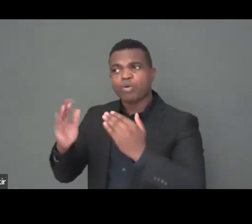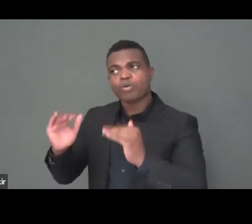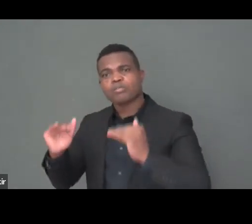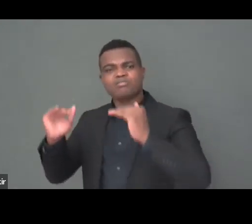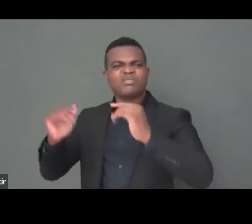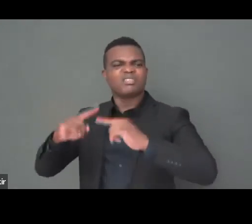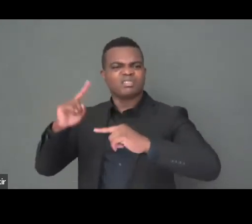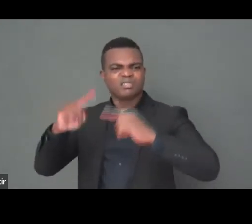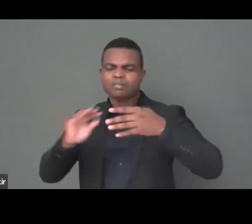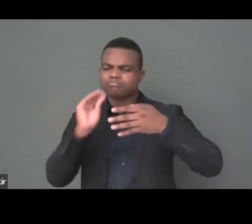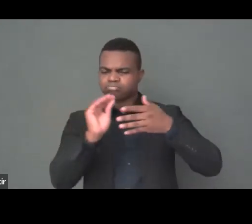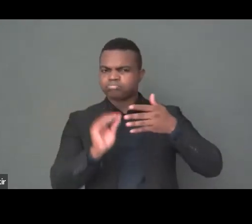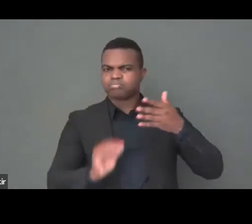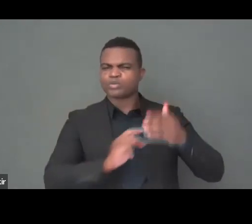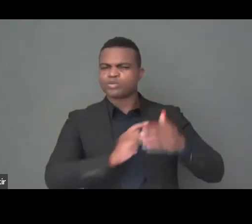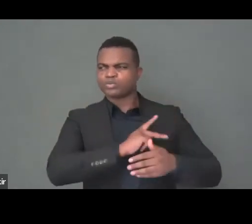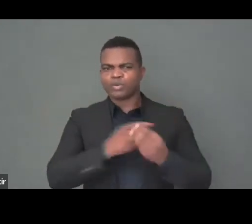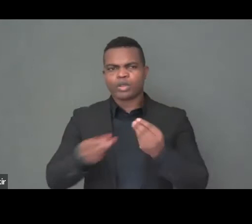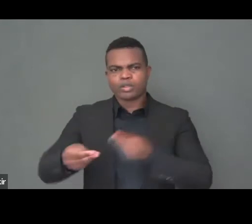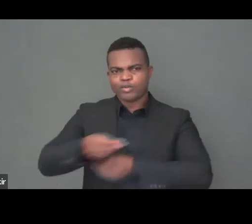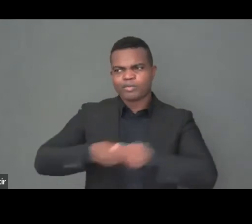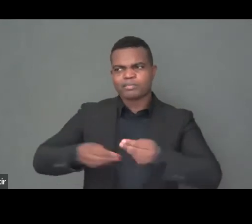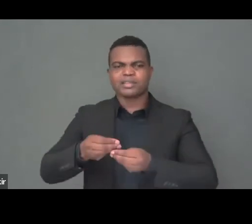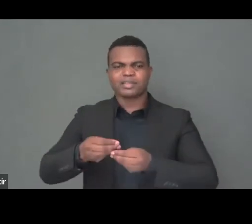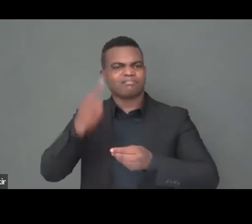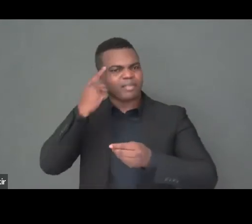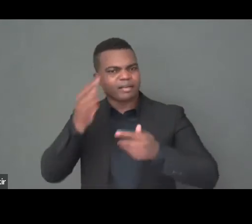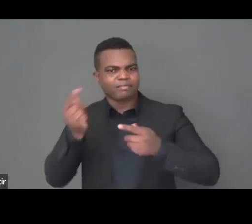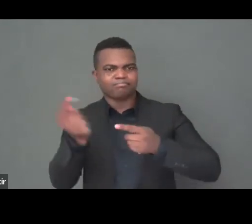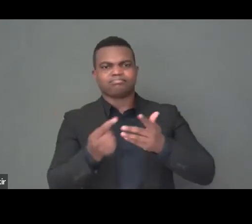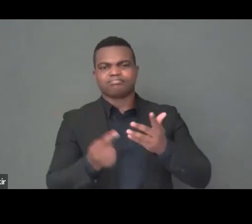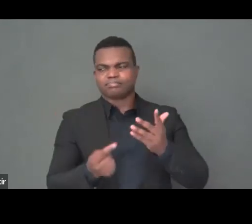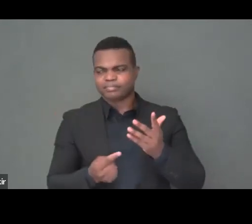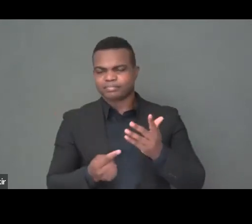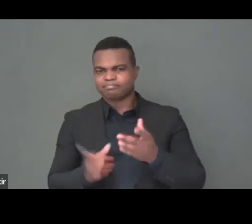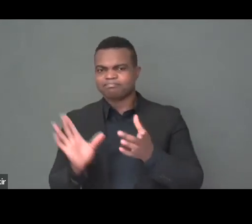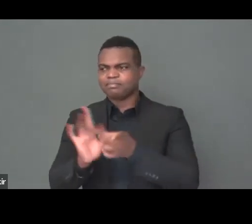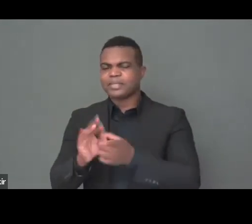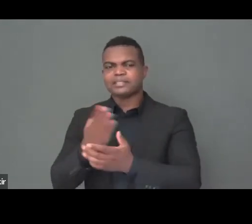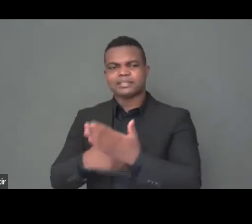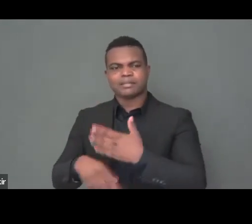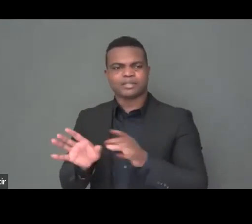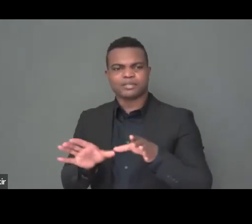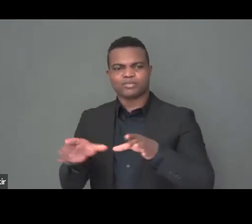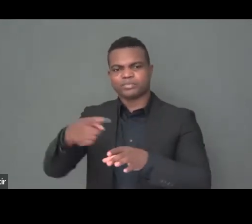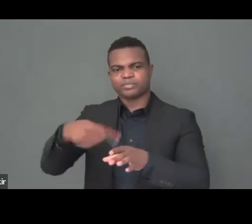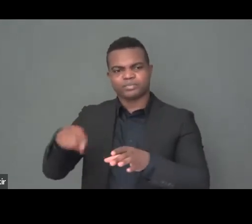Eric Ngondi: Questions module one and why it is important for us, persons with disability to to have it to their.